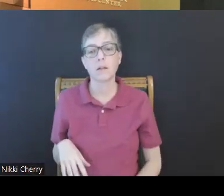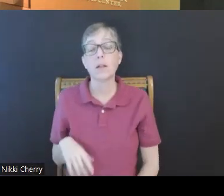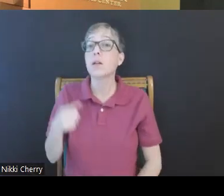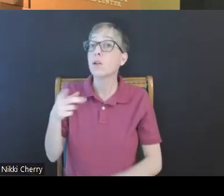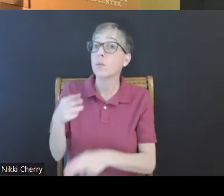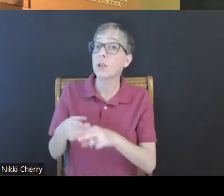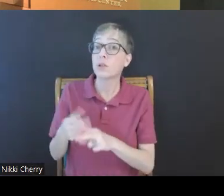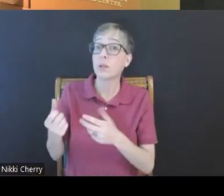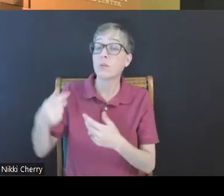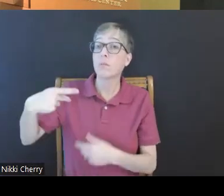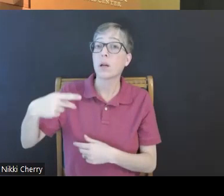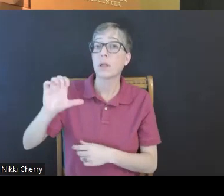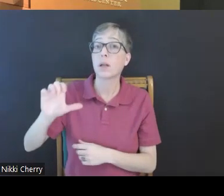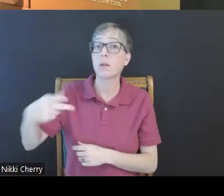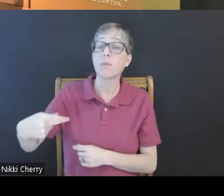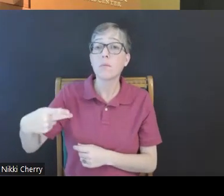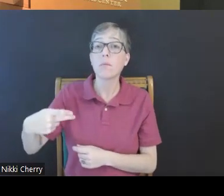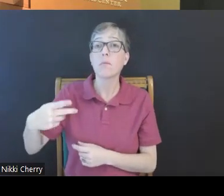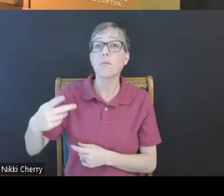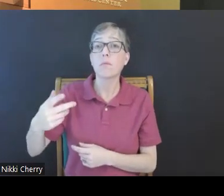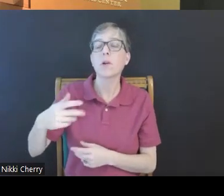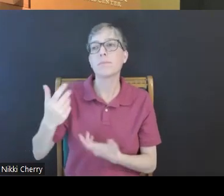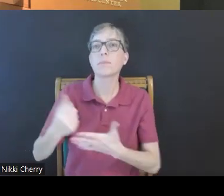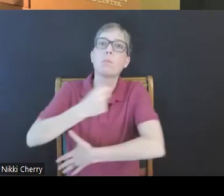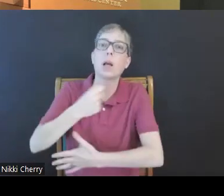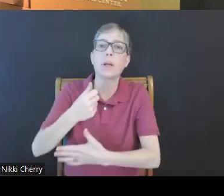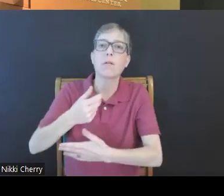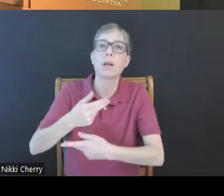Care is often challenging to access for many can you talk a little bit about collaborative